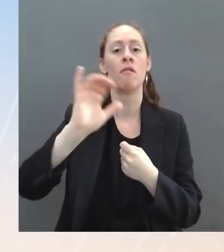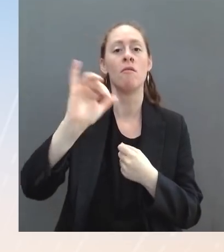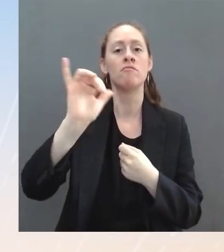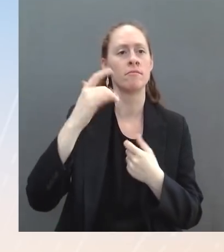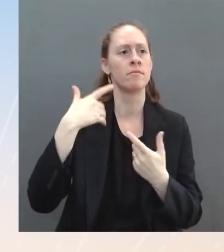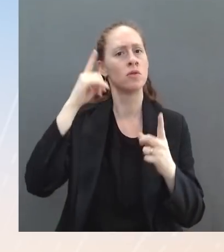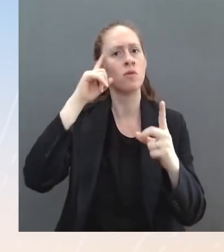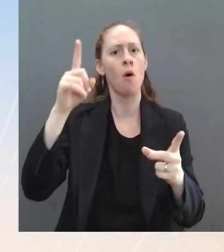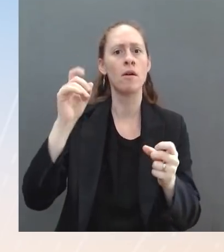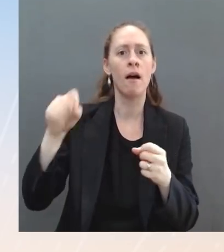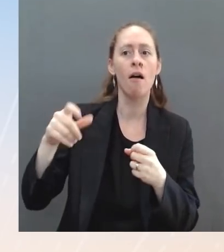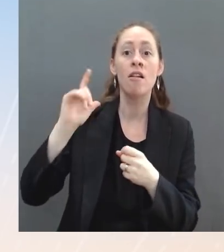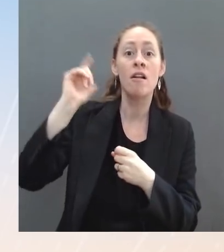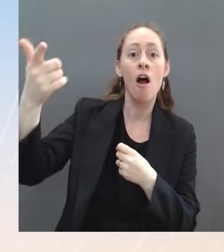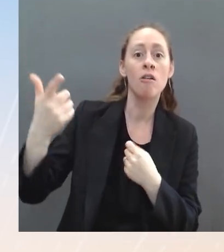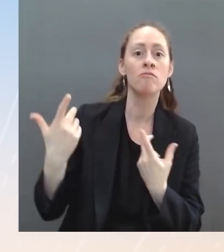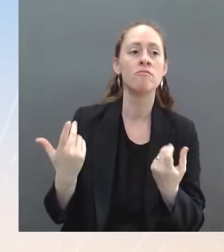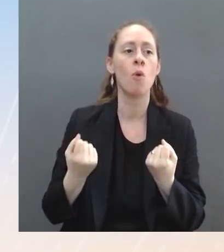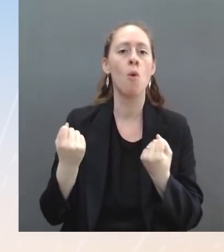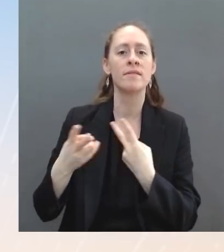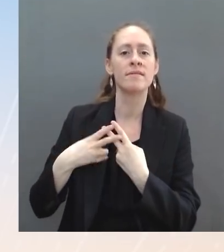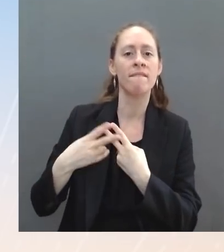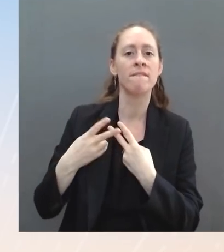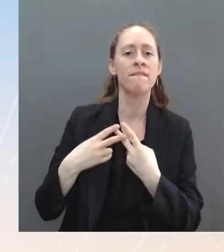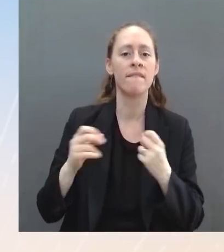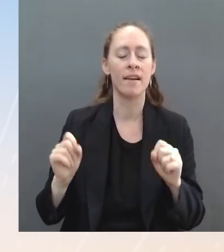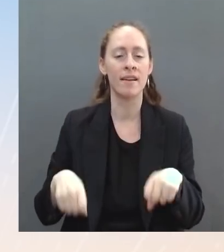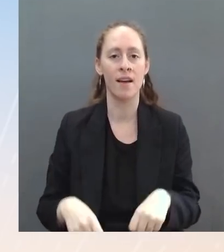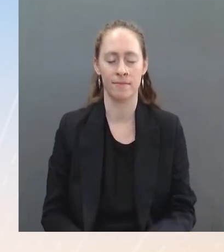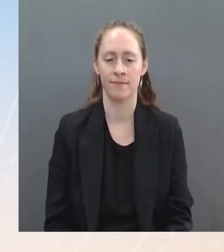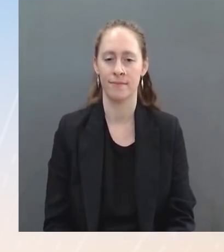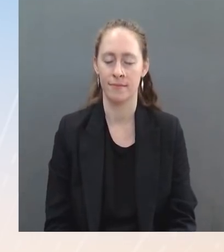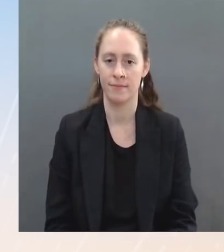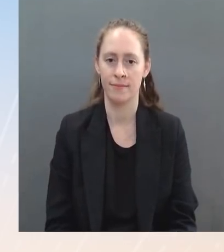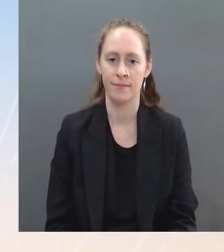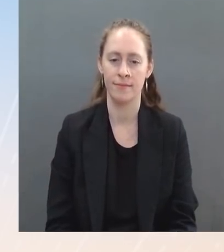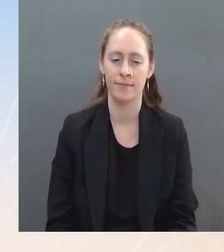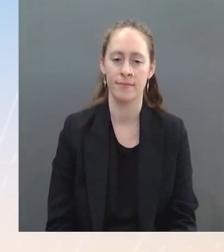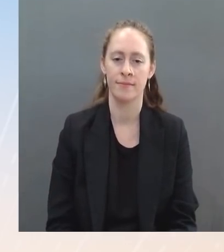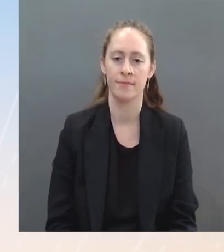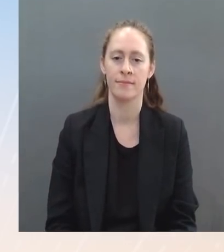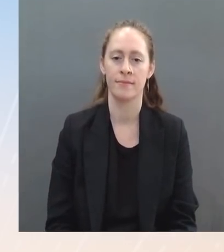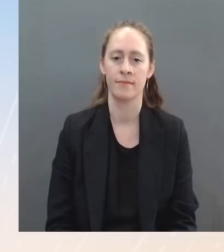of how we move to true energy independence by reducing our dependence on oil,